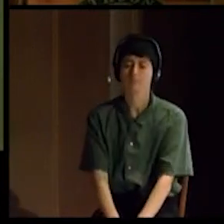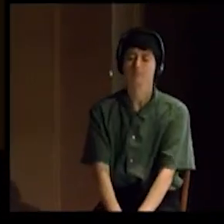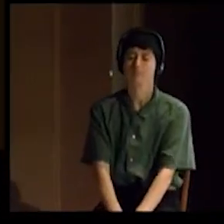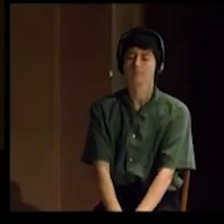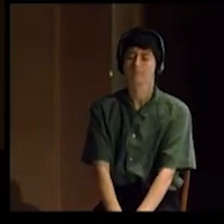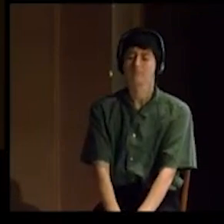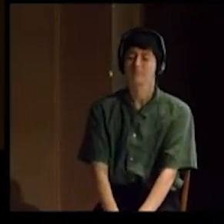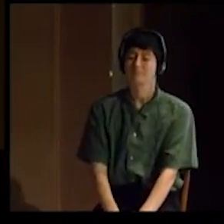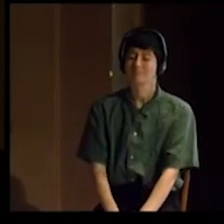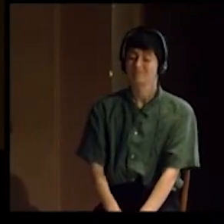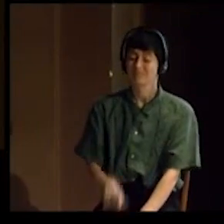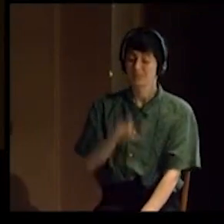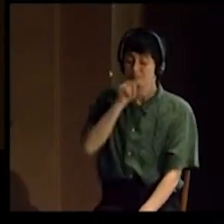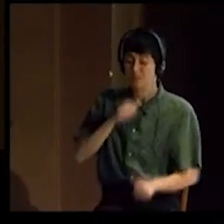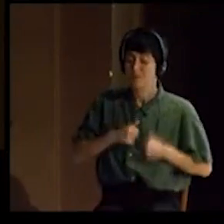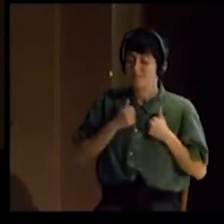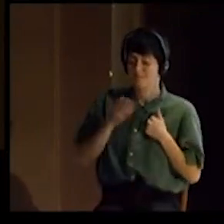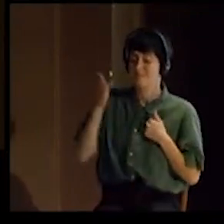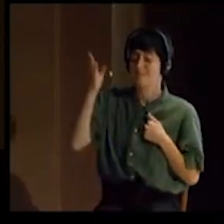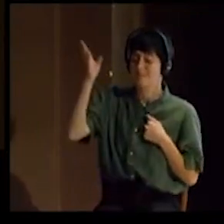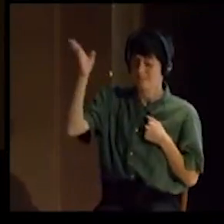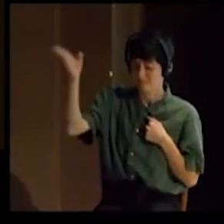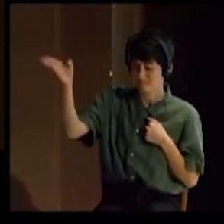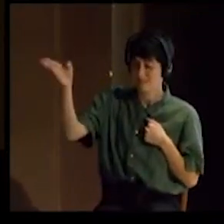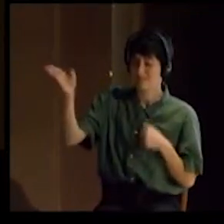So birds might have downy feathers, dark down, or both.